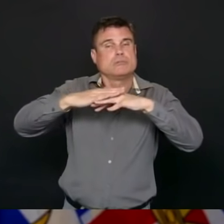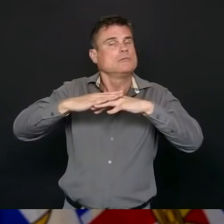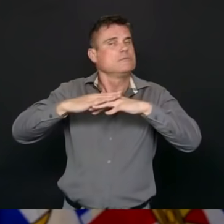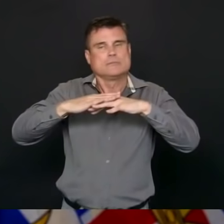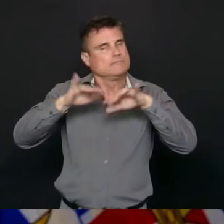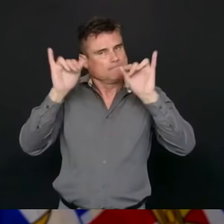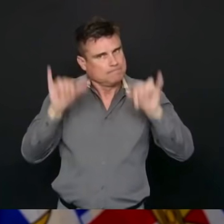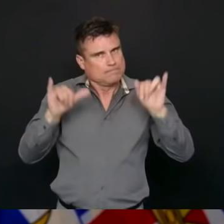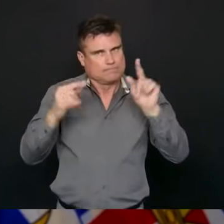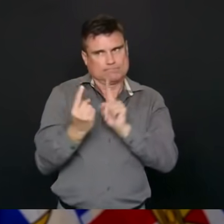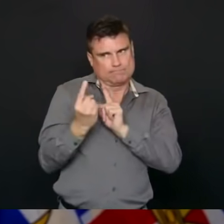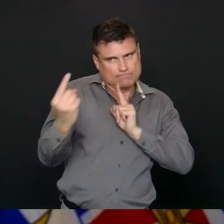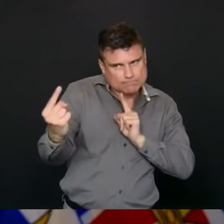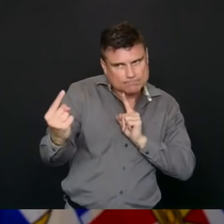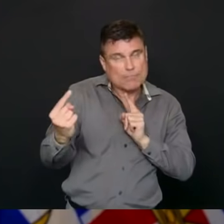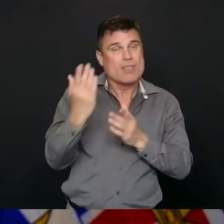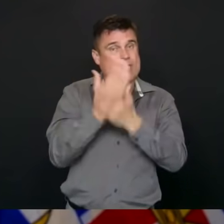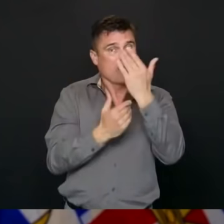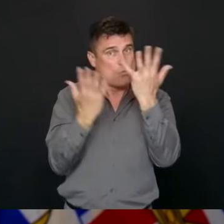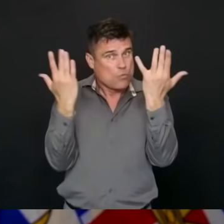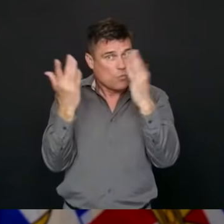apart from people, not going out if we are sick.